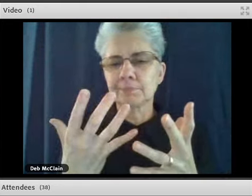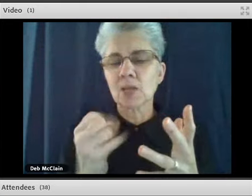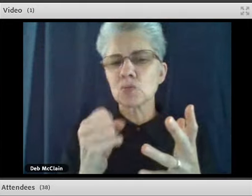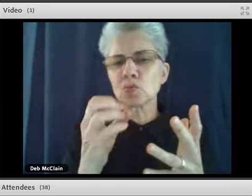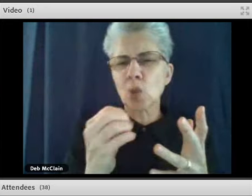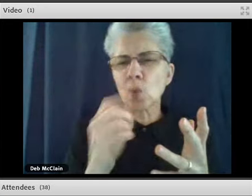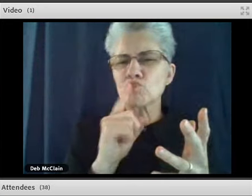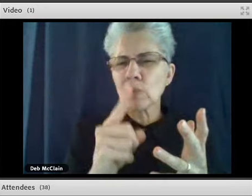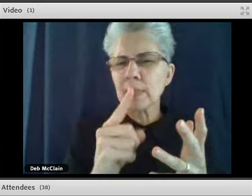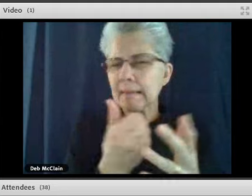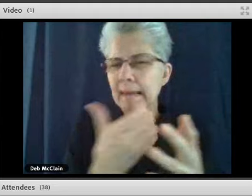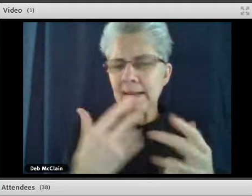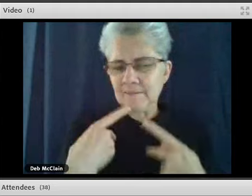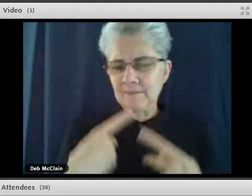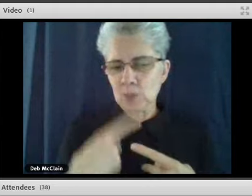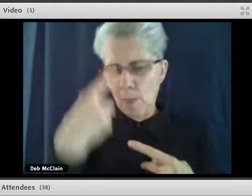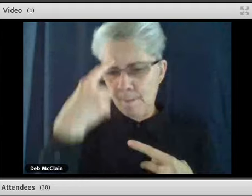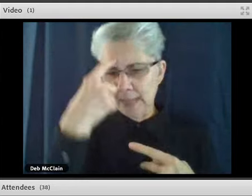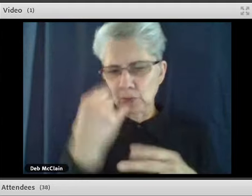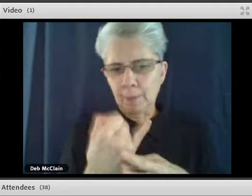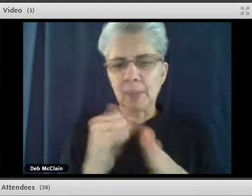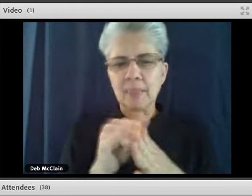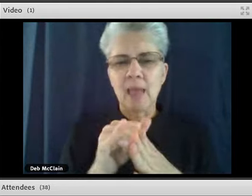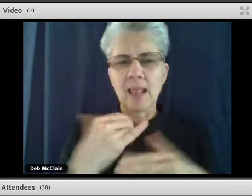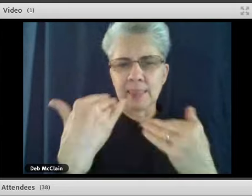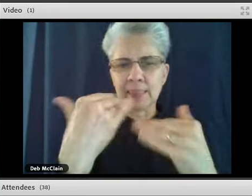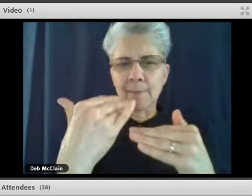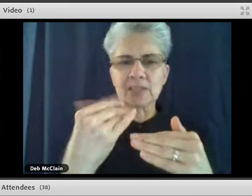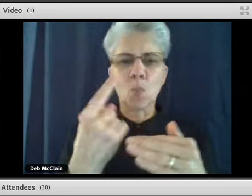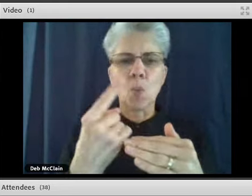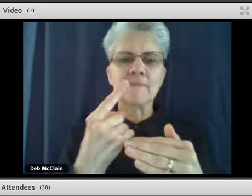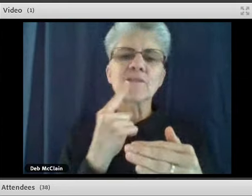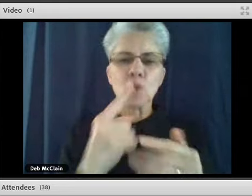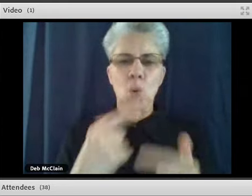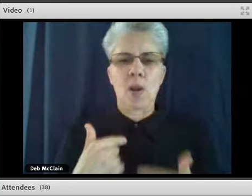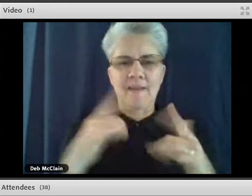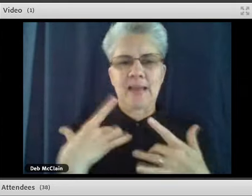So, it's really any physical or mental impairment that limits one of your major life activities.